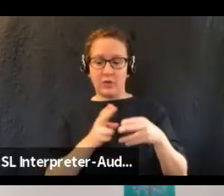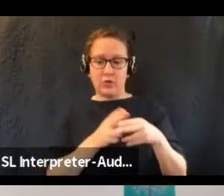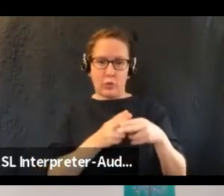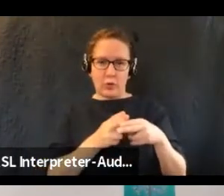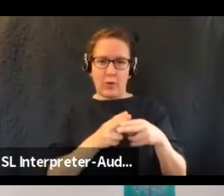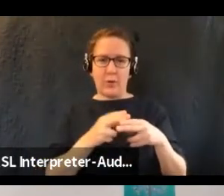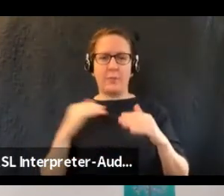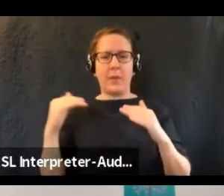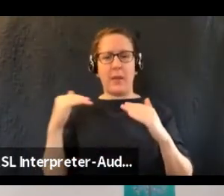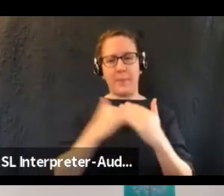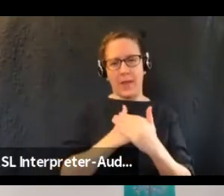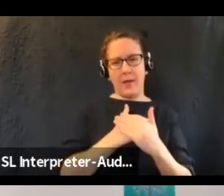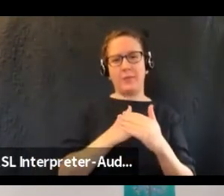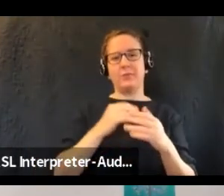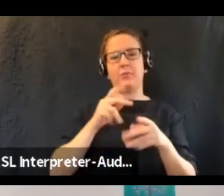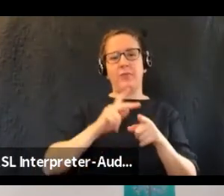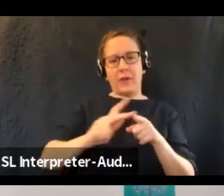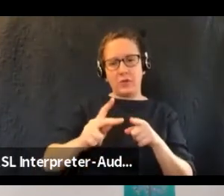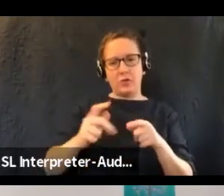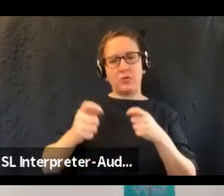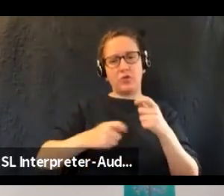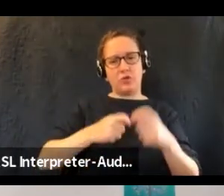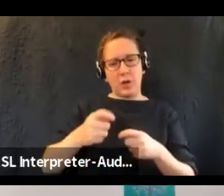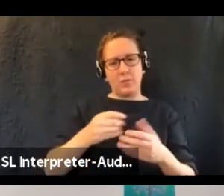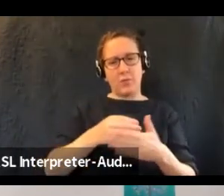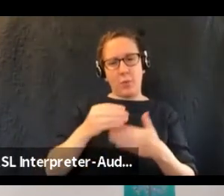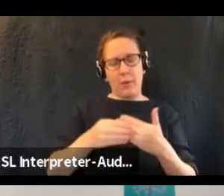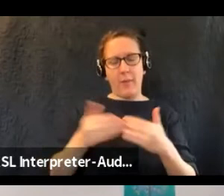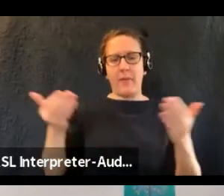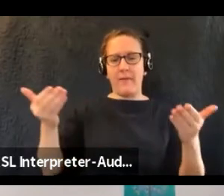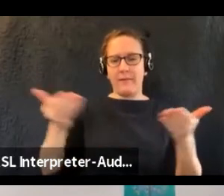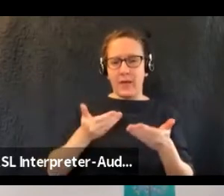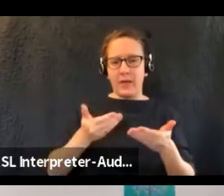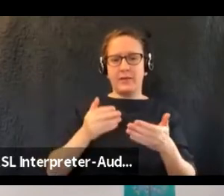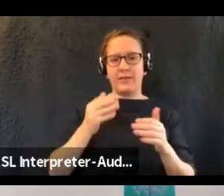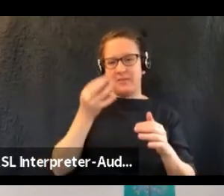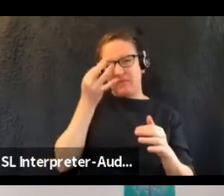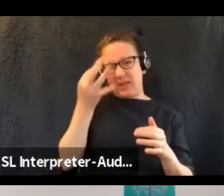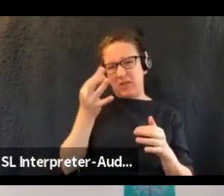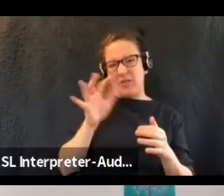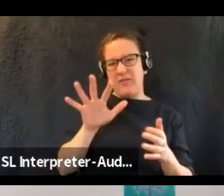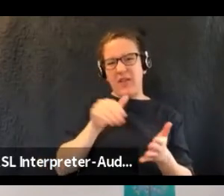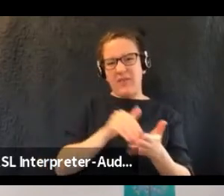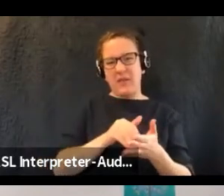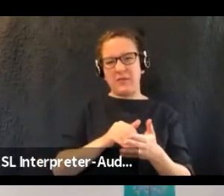exchange program that invites nearly 5,000 visitors each year from every region of the